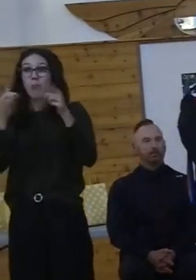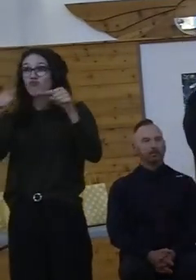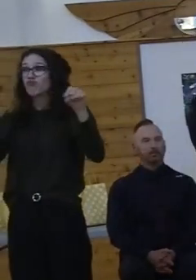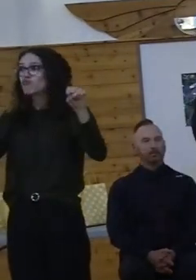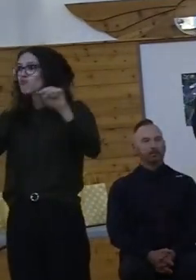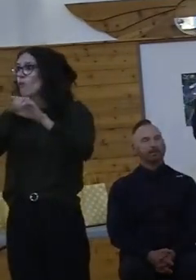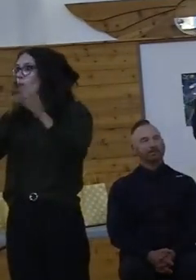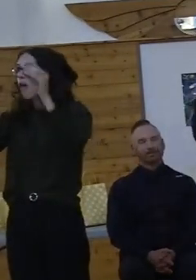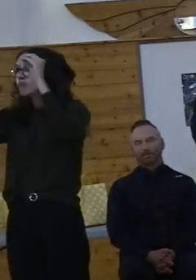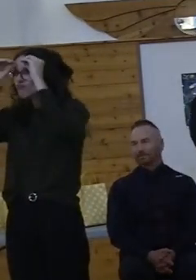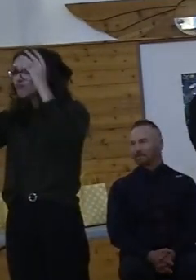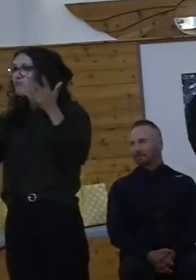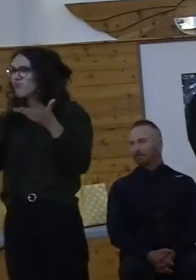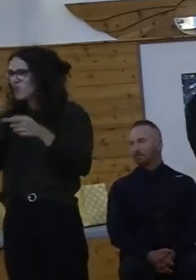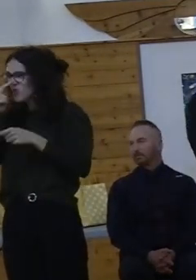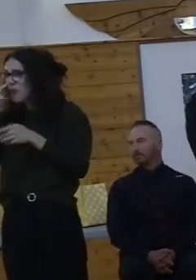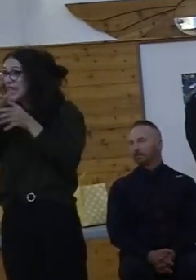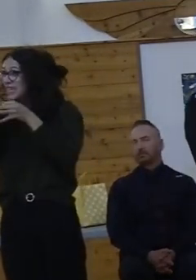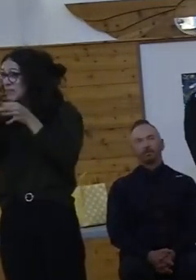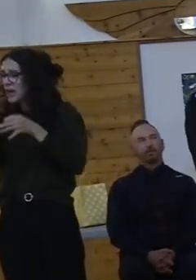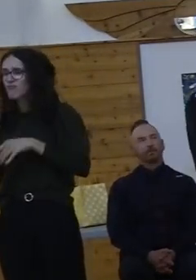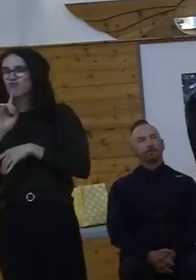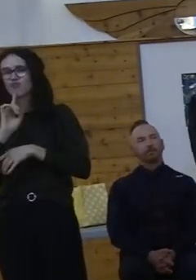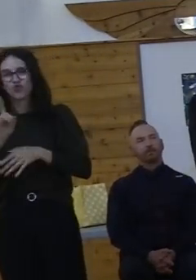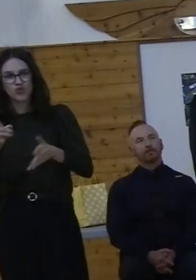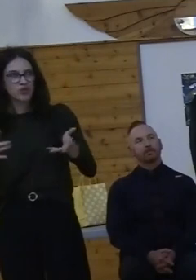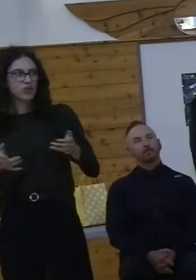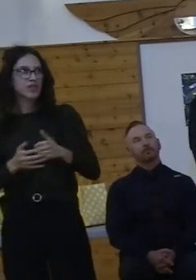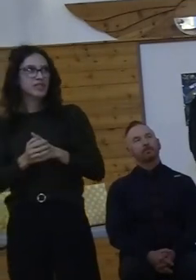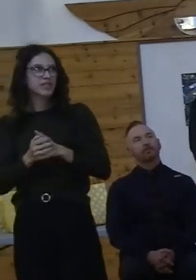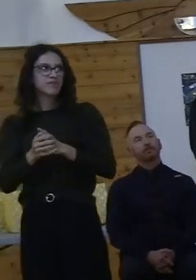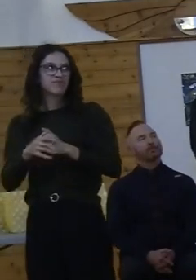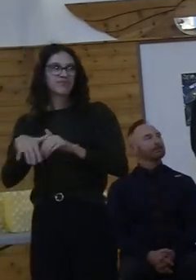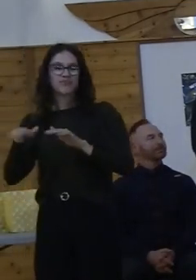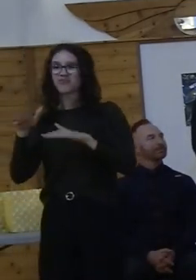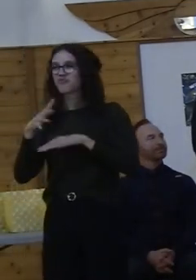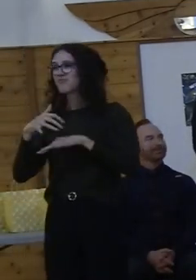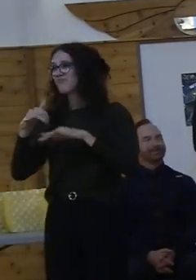Awesome.